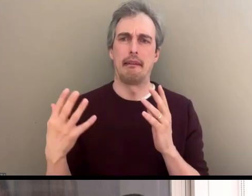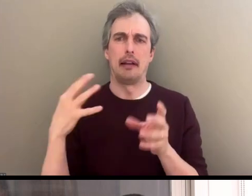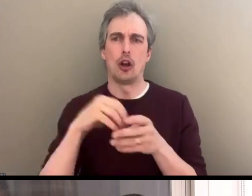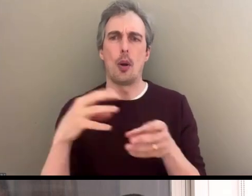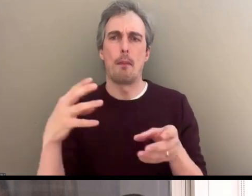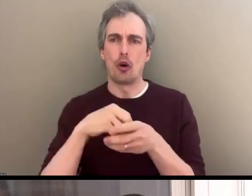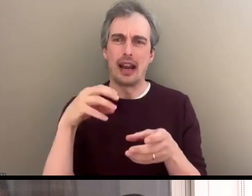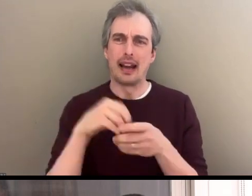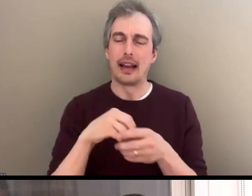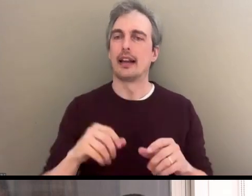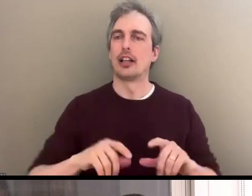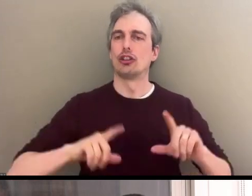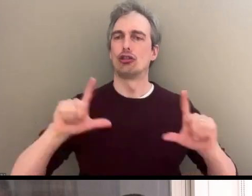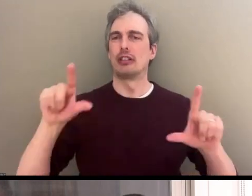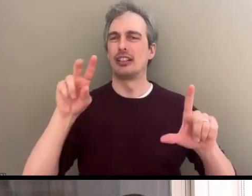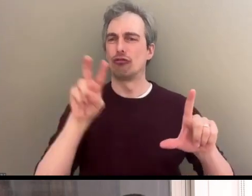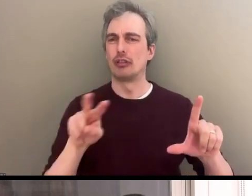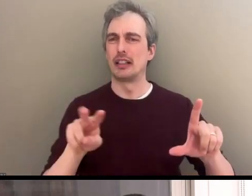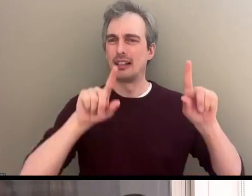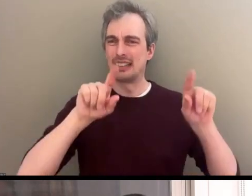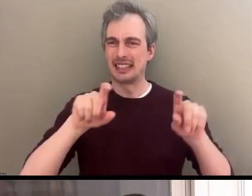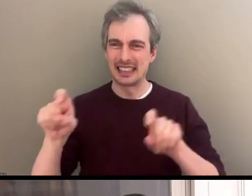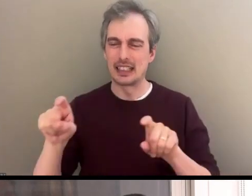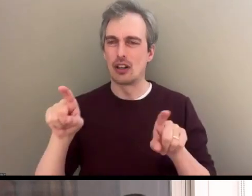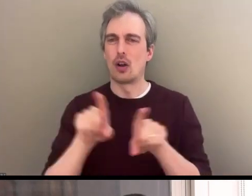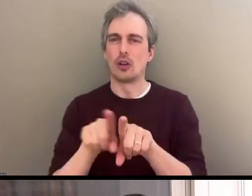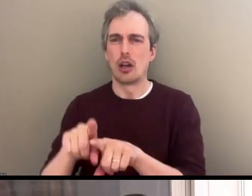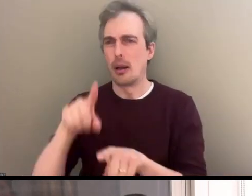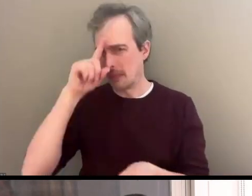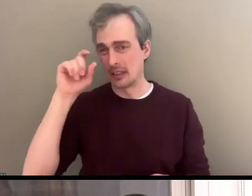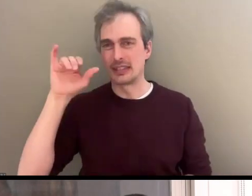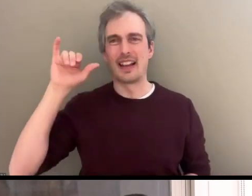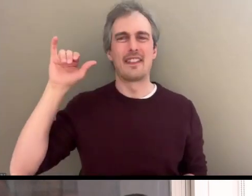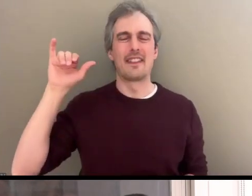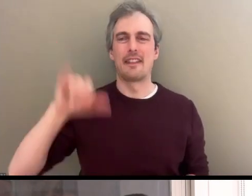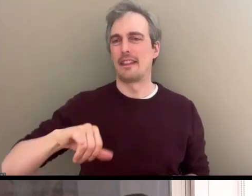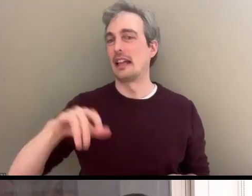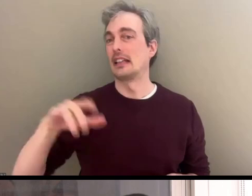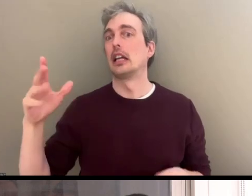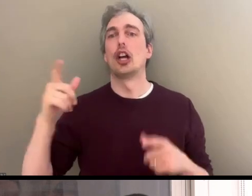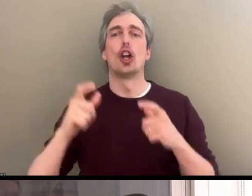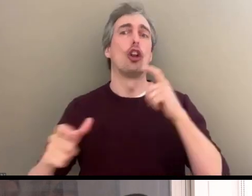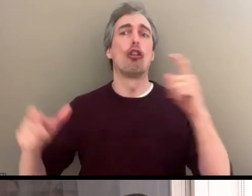reader testing as well? Because that's usually something that's taken over in large enterprises by separate teams. That's question one.